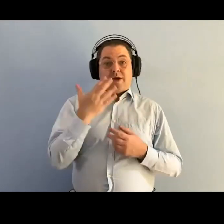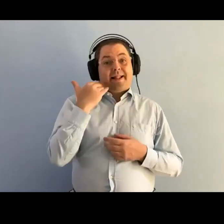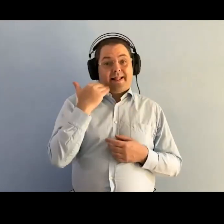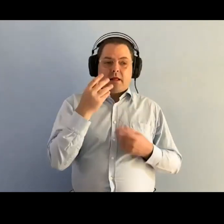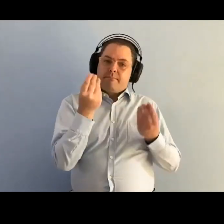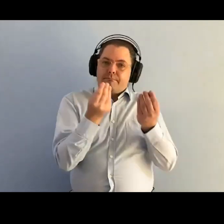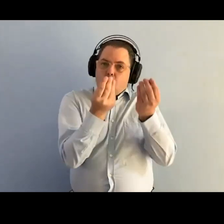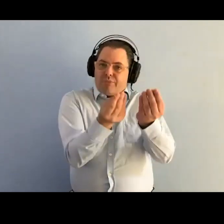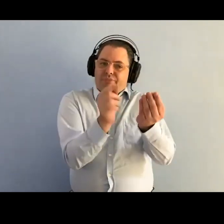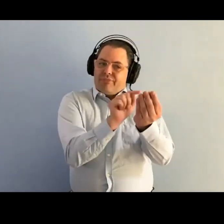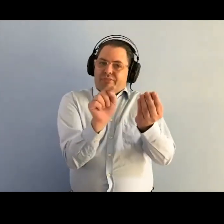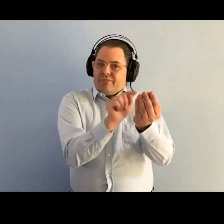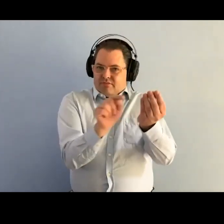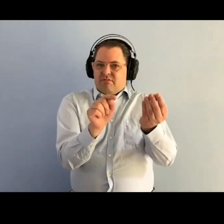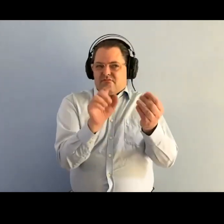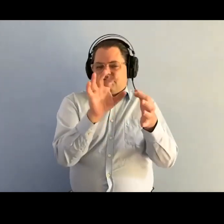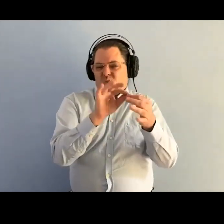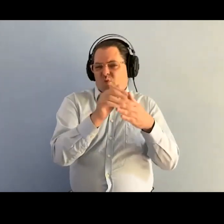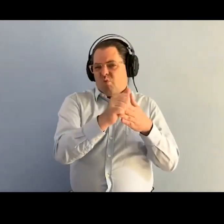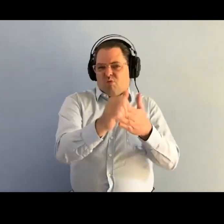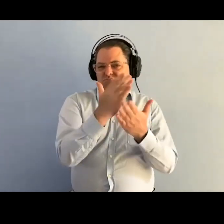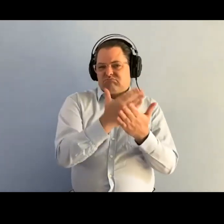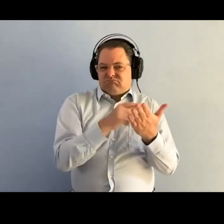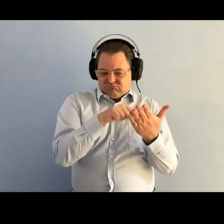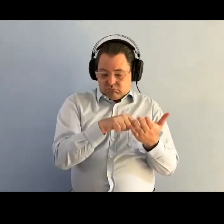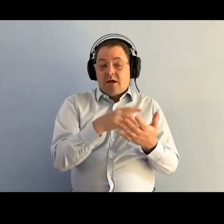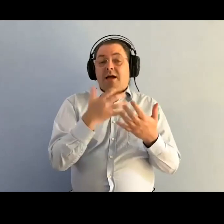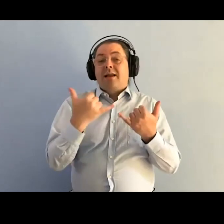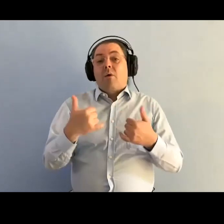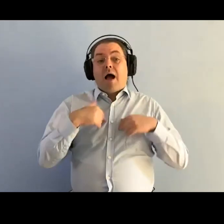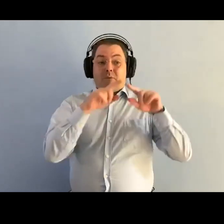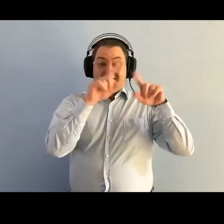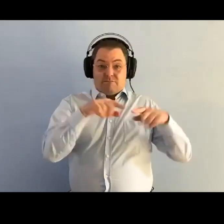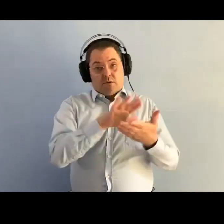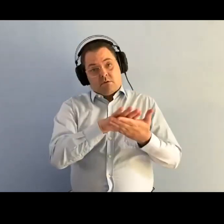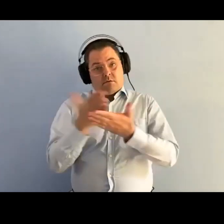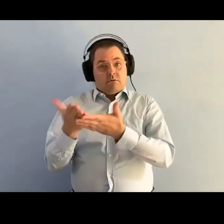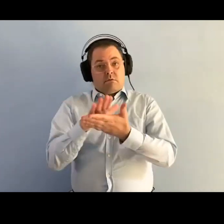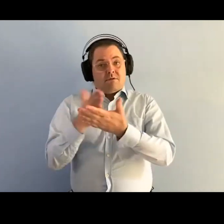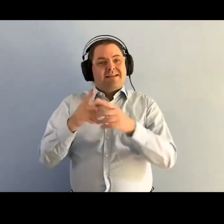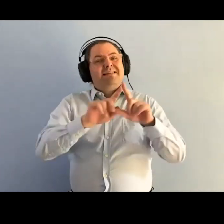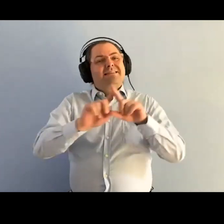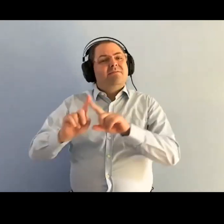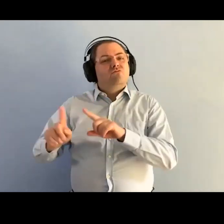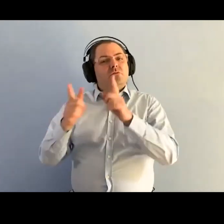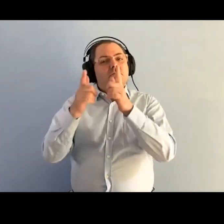We really encourage everyone to use both in their programme planning. Finally we're in the process of translating